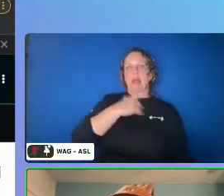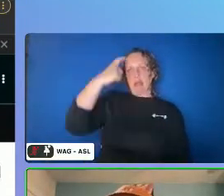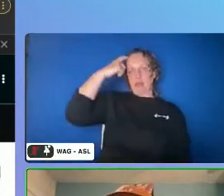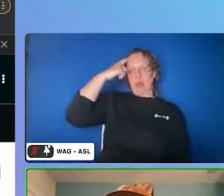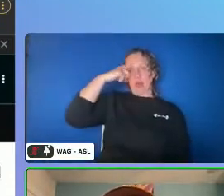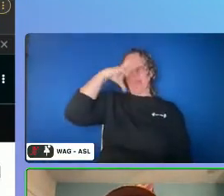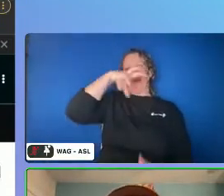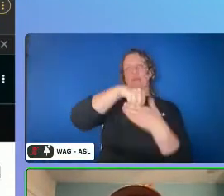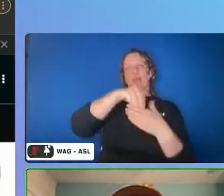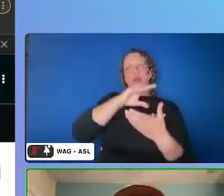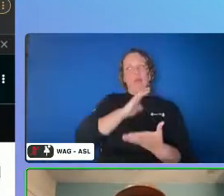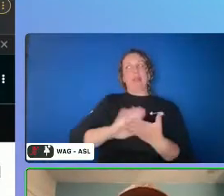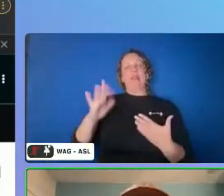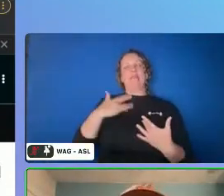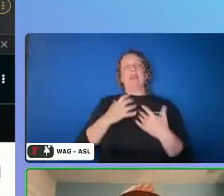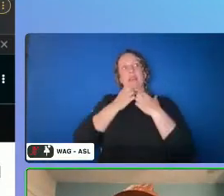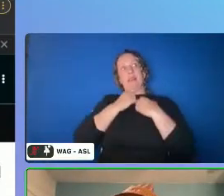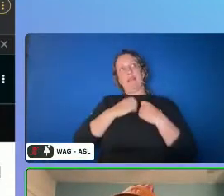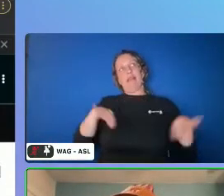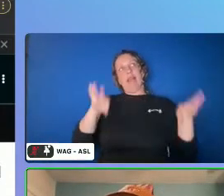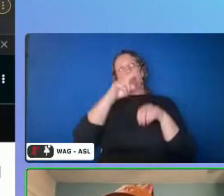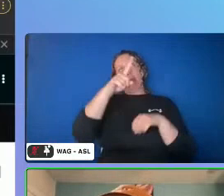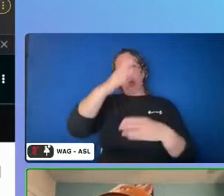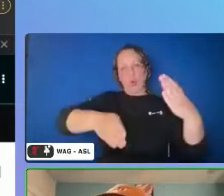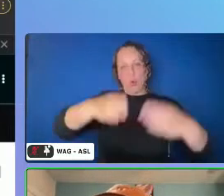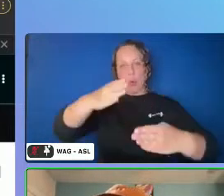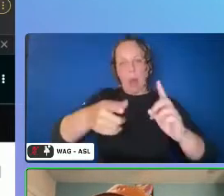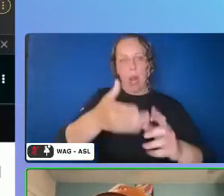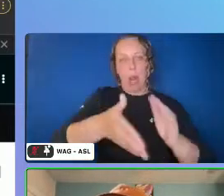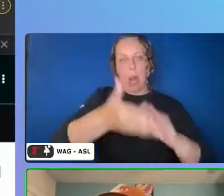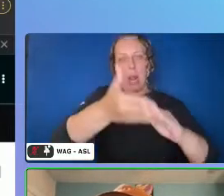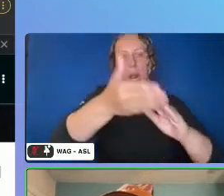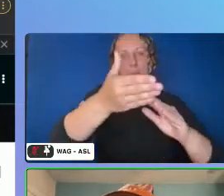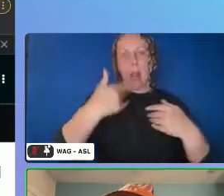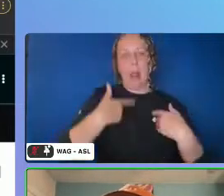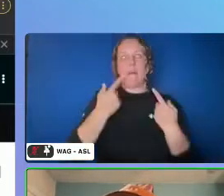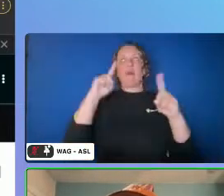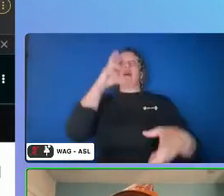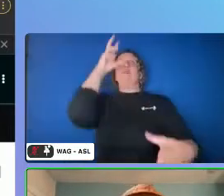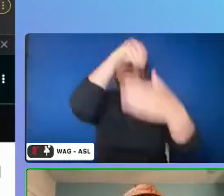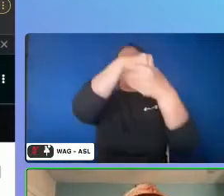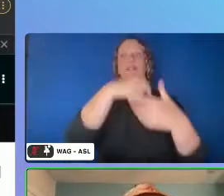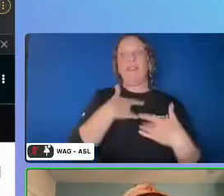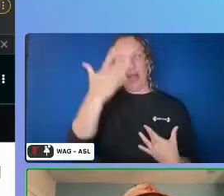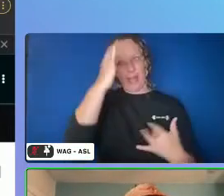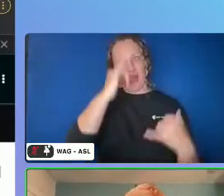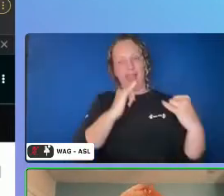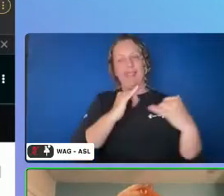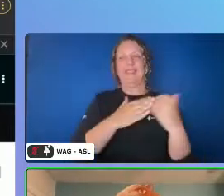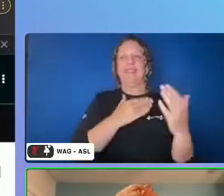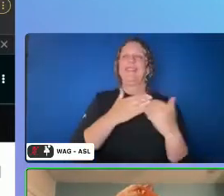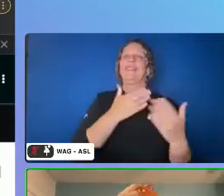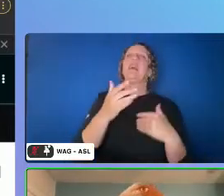which is nice to feel valuable to the robots. So it says, "Are there any elements that you expected to be in the tab order but were not?"